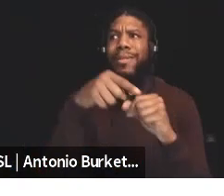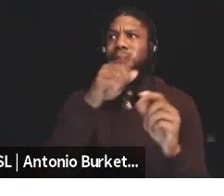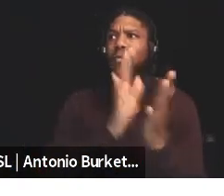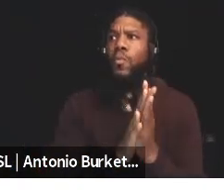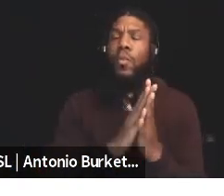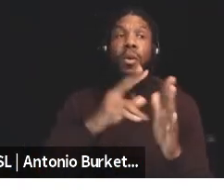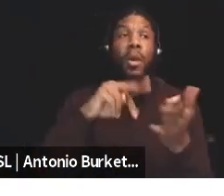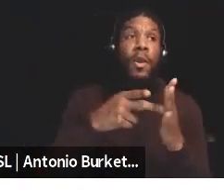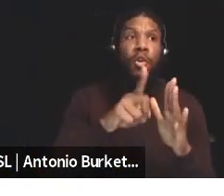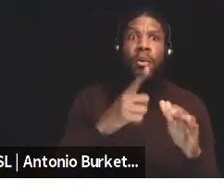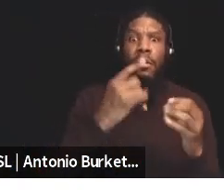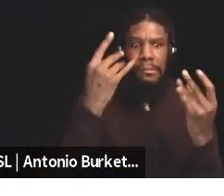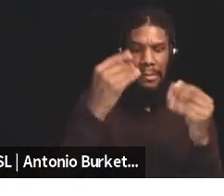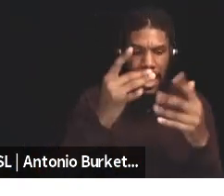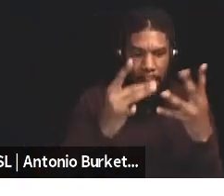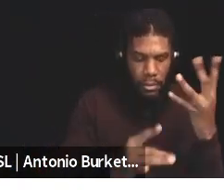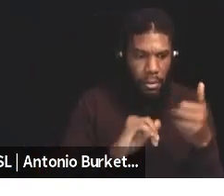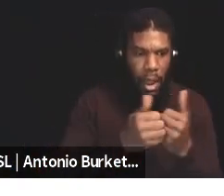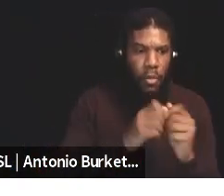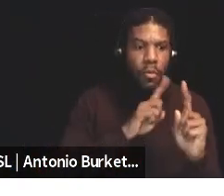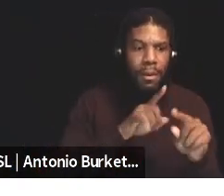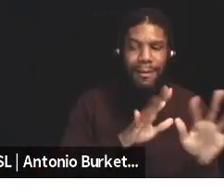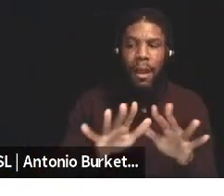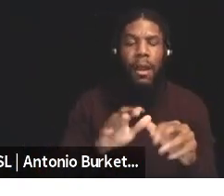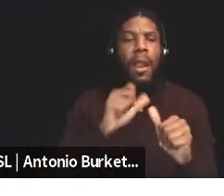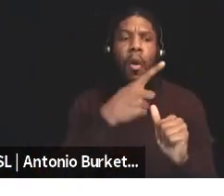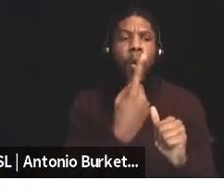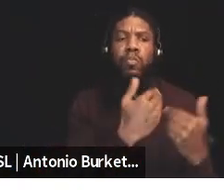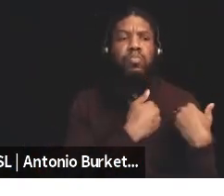The other person can help but also someone who is your peer or a fellow colleague or a tutor.